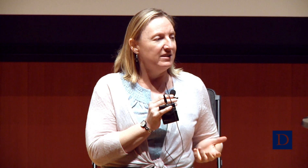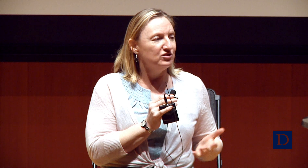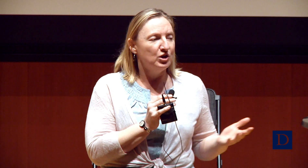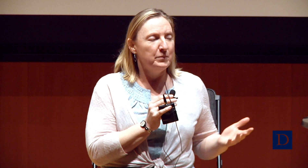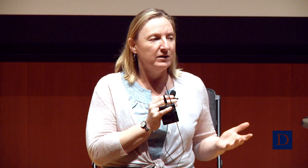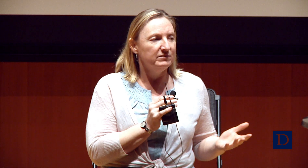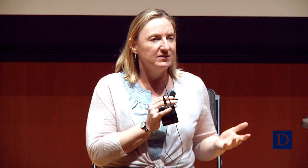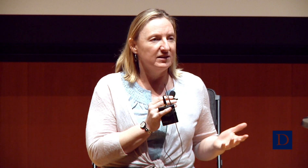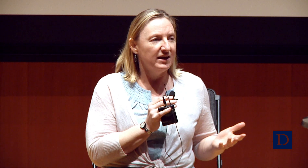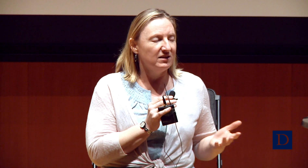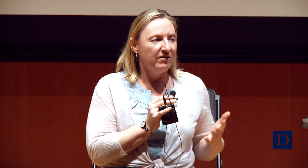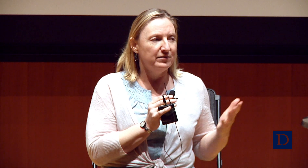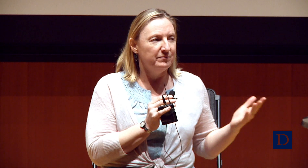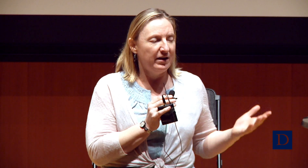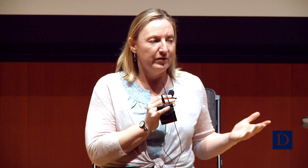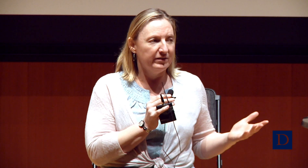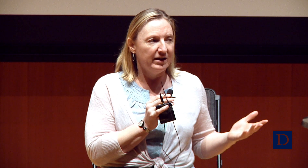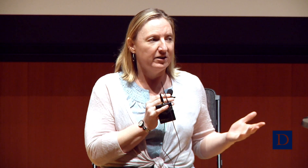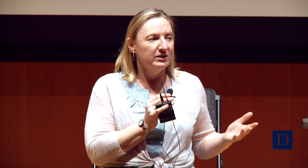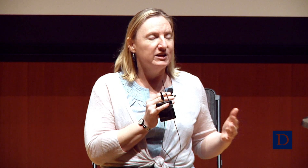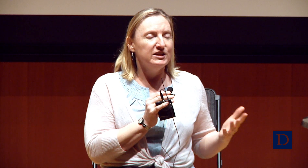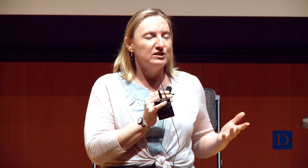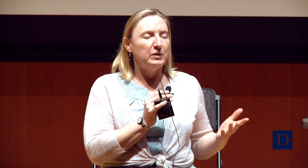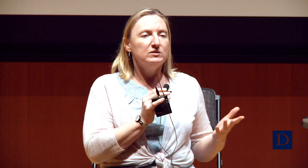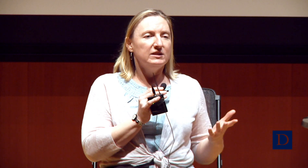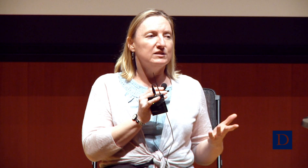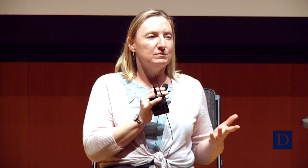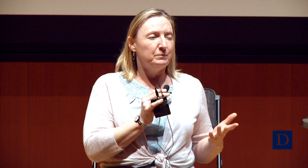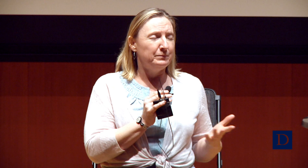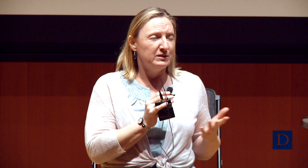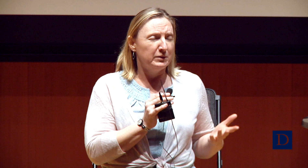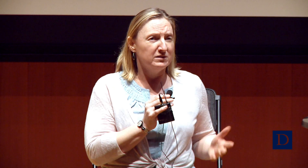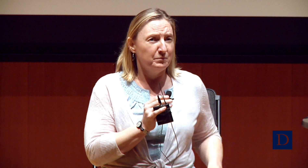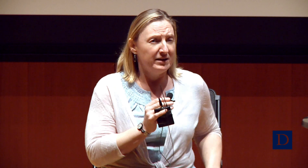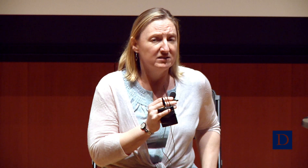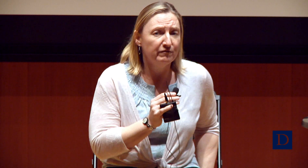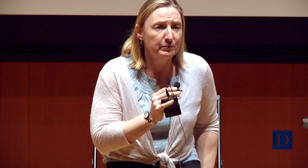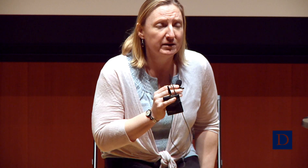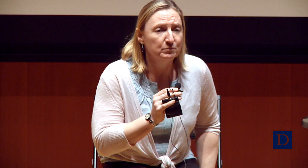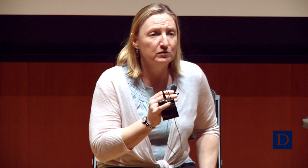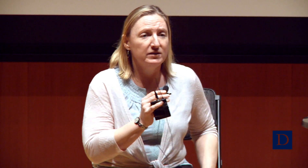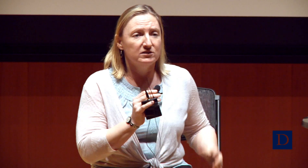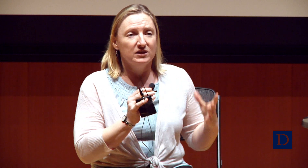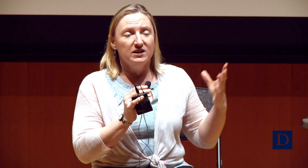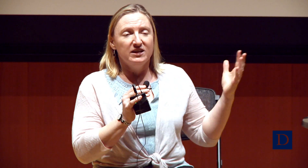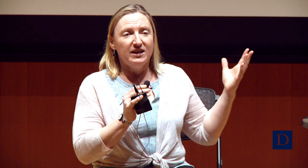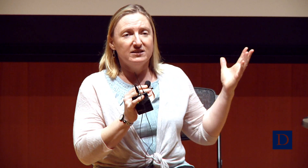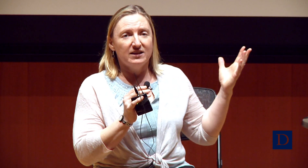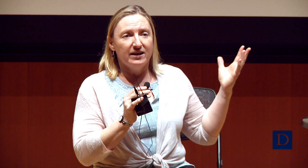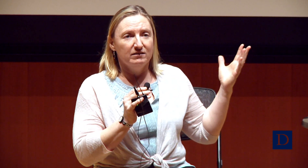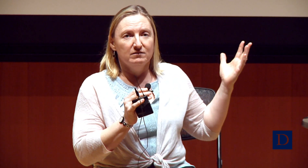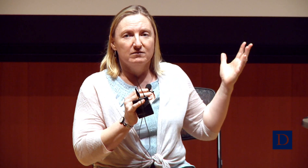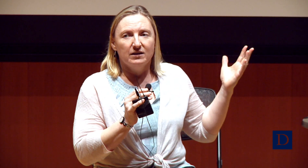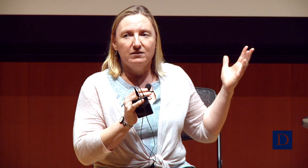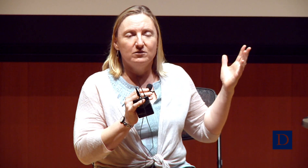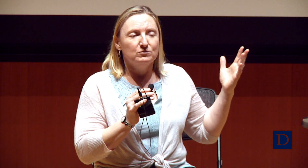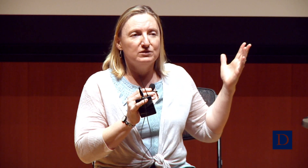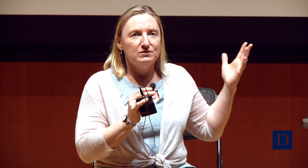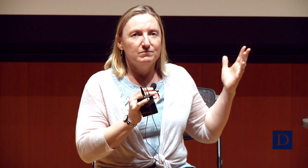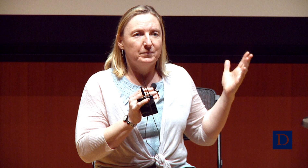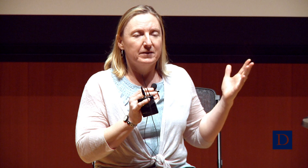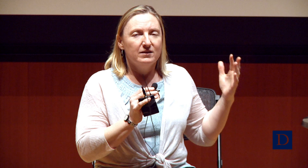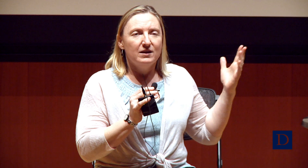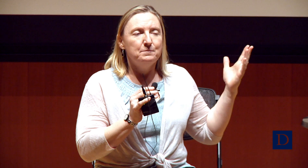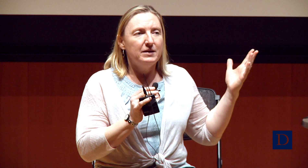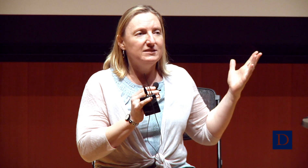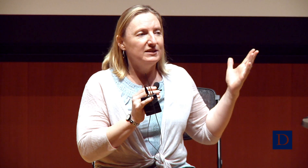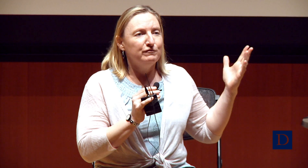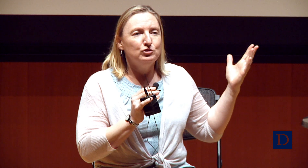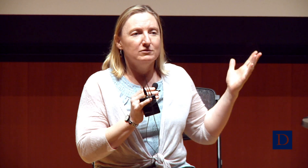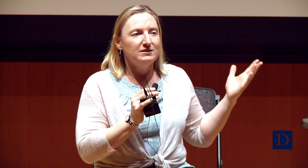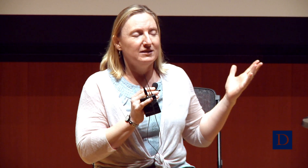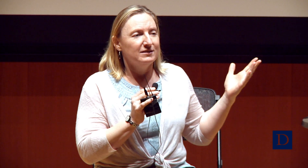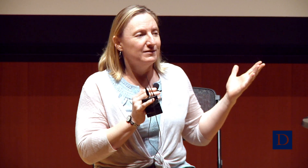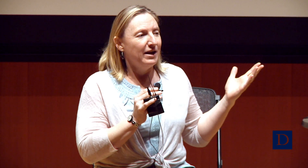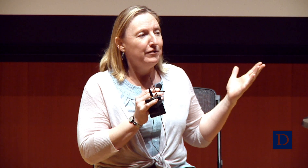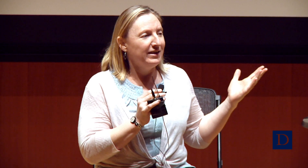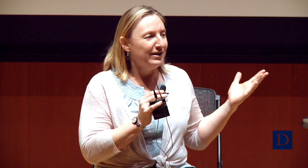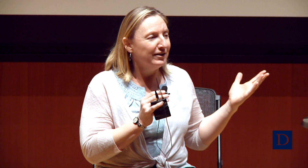There’s no apparent reason. He has all the healthcare. He’s supposedly experiencing pain and suffering, but in the movie he has amazing futuristic healthcare.